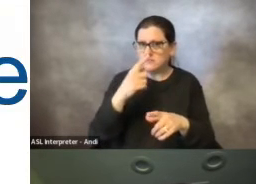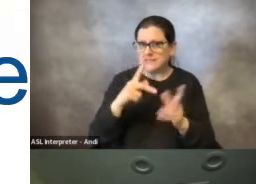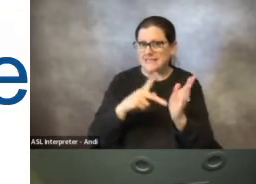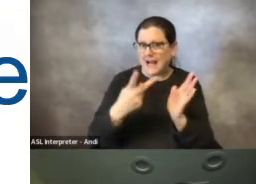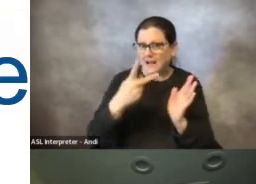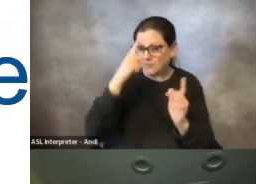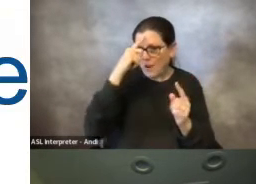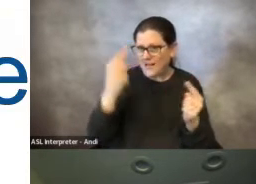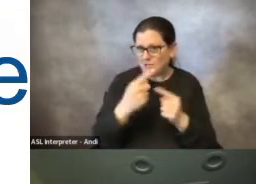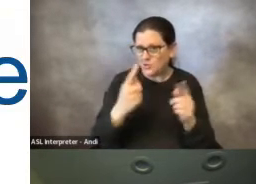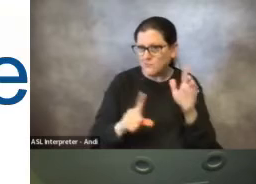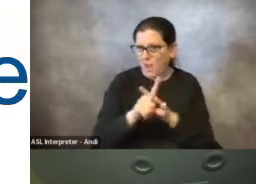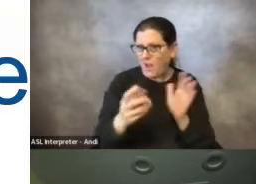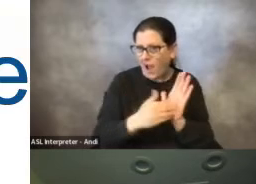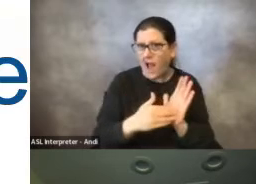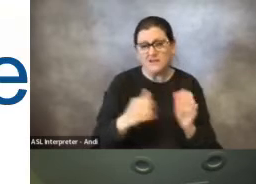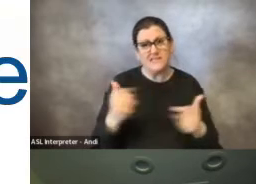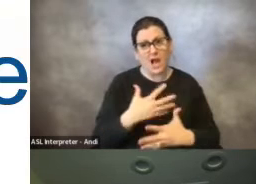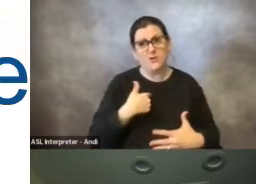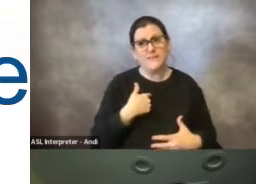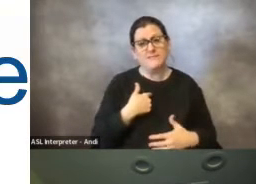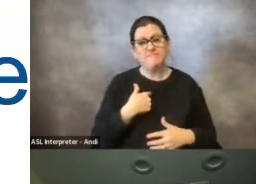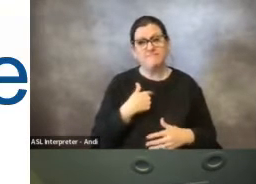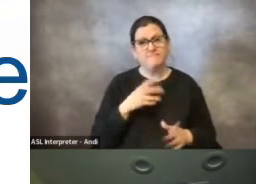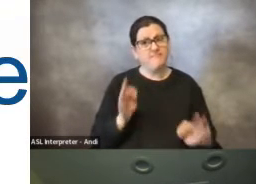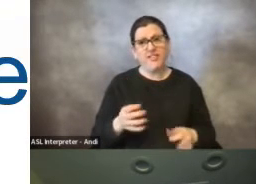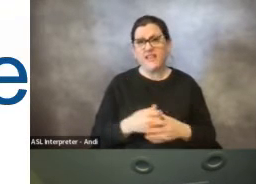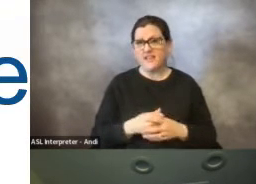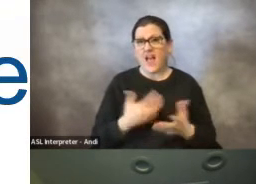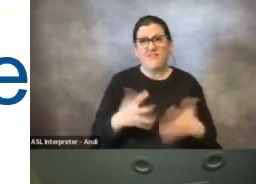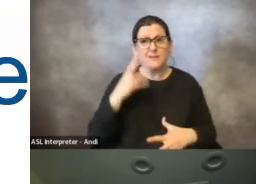also scares me Yep, it does, you know, victory wants to want to go through it again.